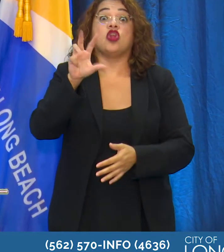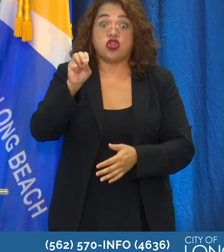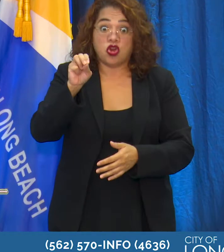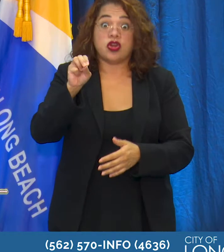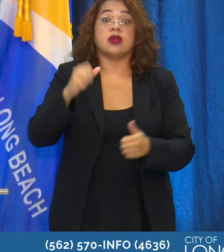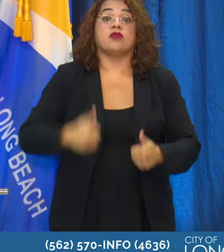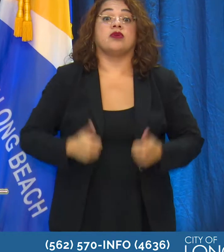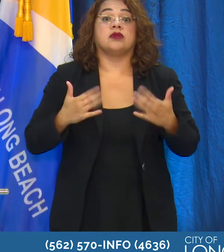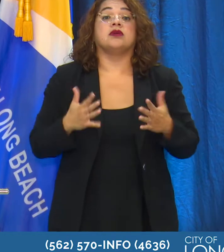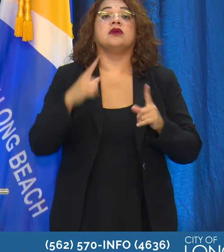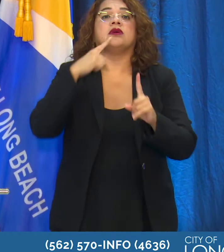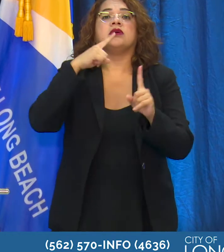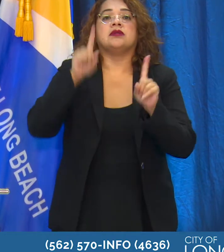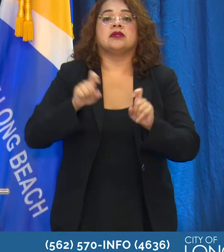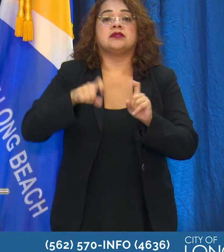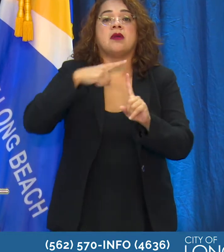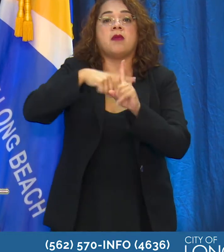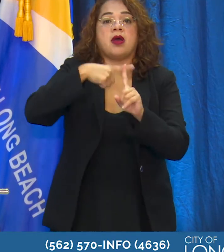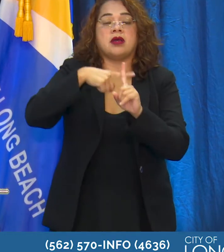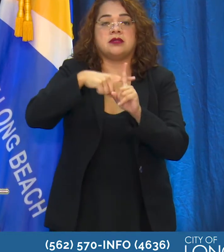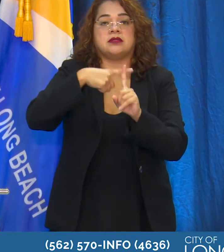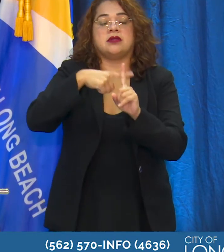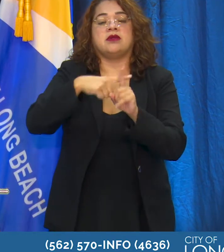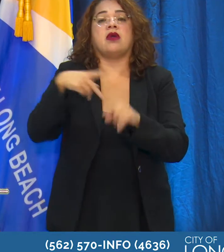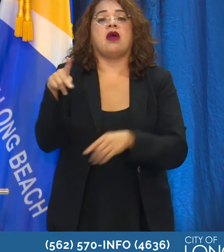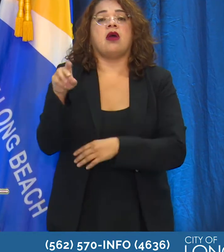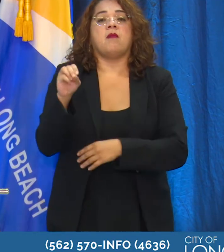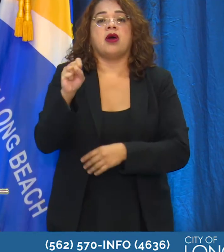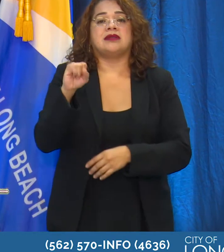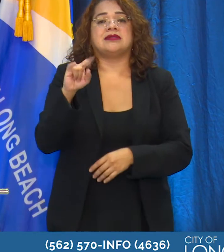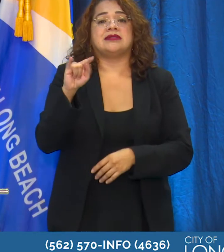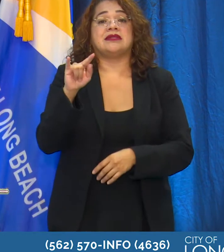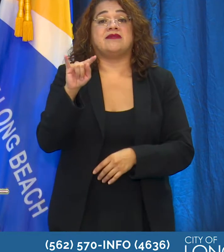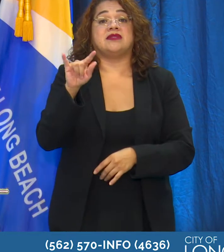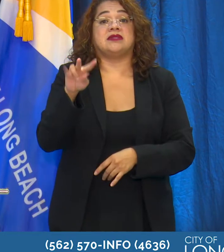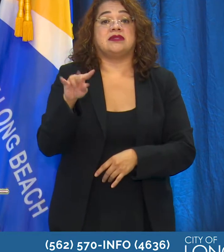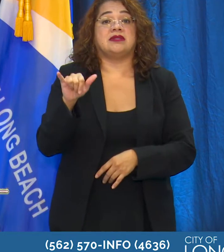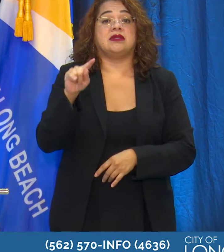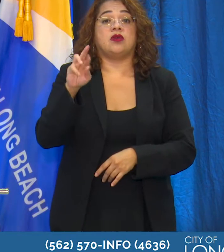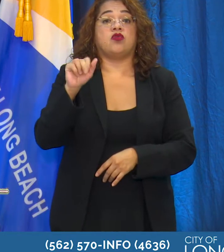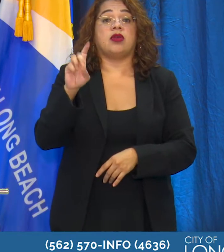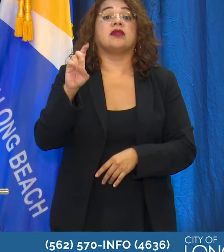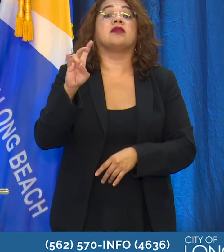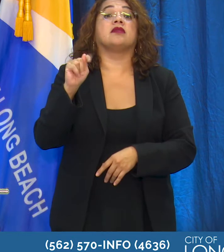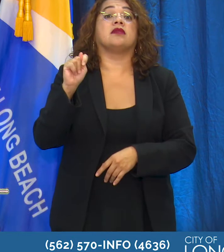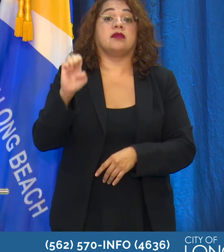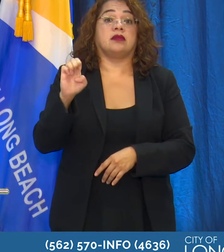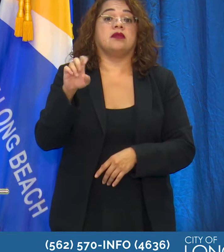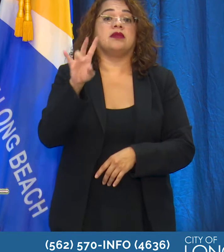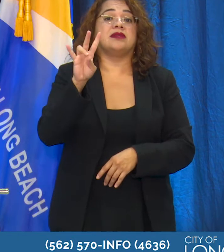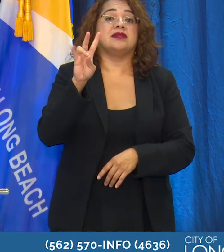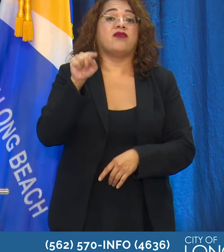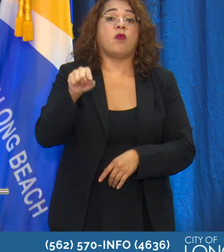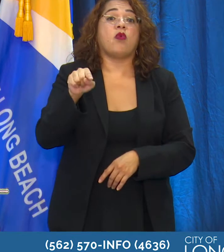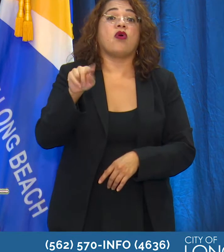positive for COVID-19. Our positivity rate as of yesterday was 7.5 percent, which is lower than last Wednesday